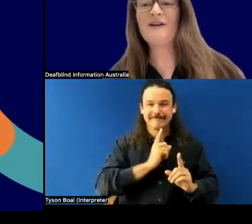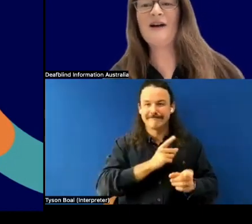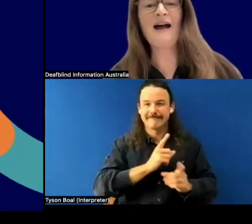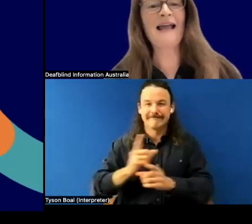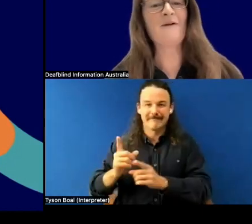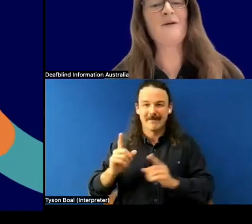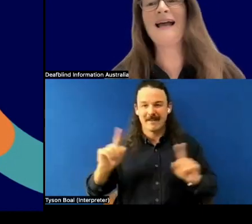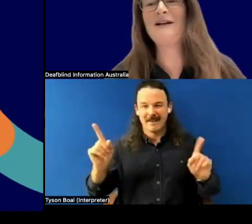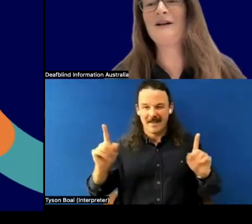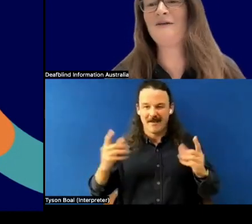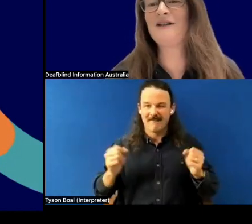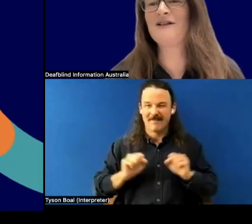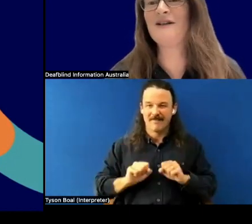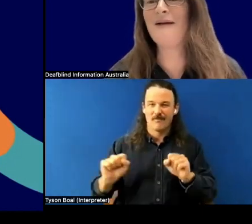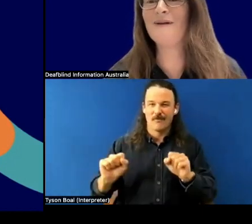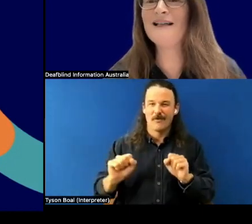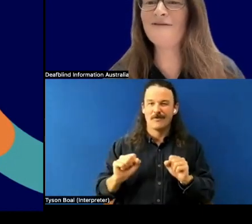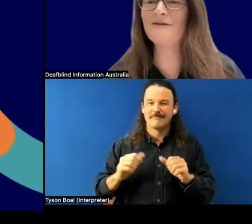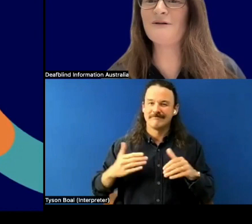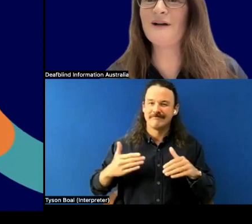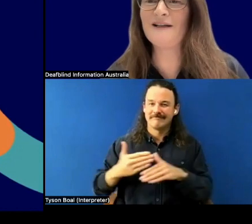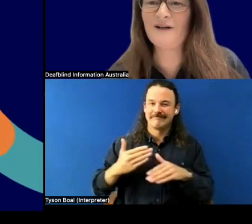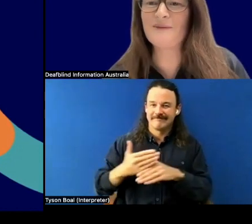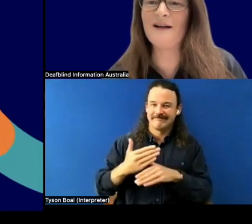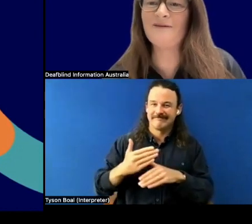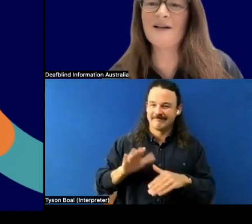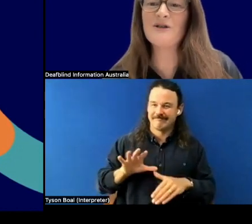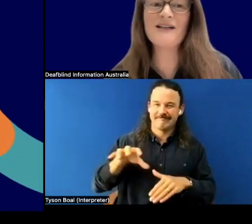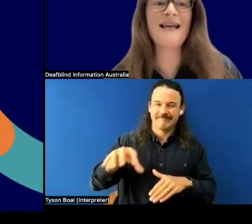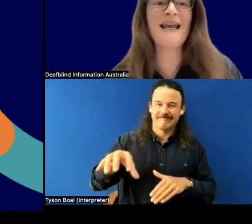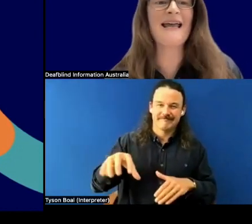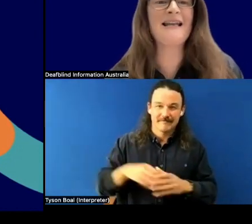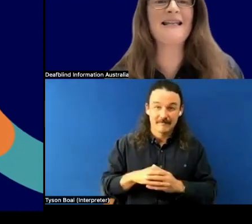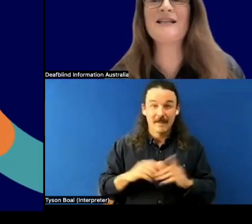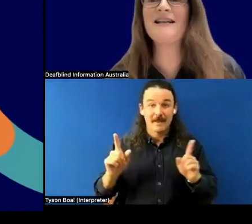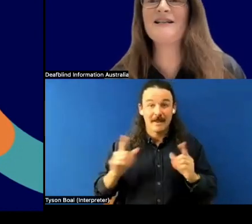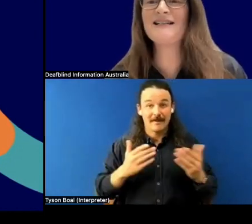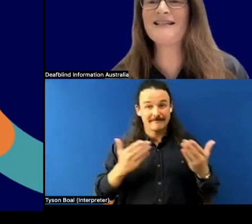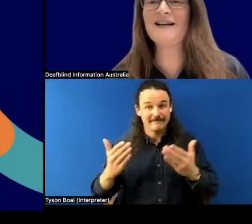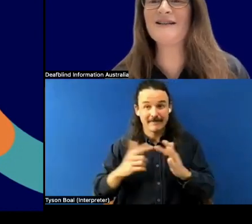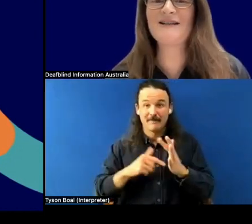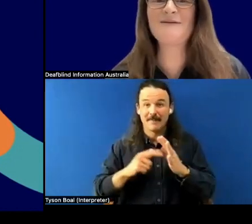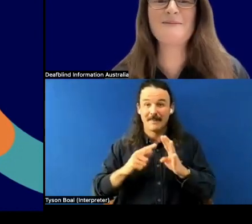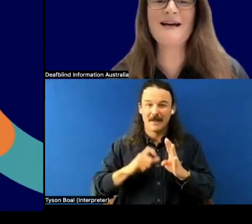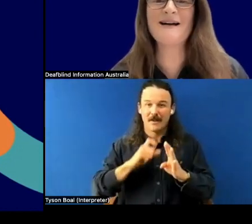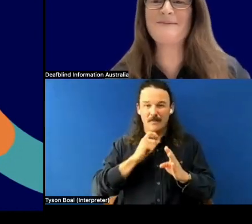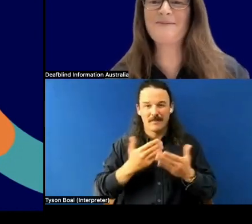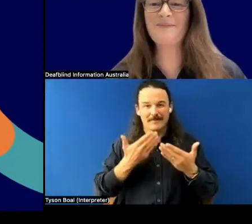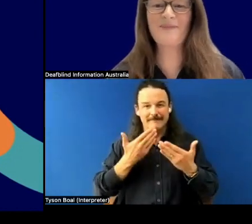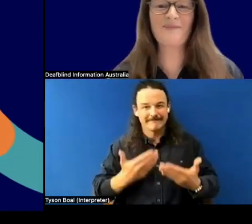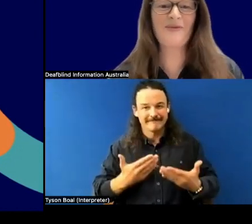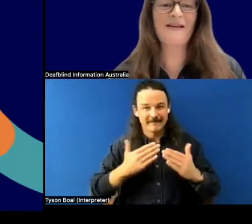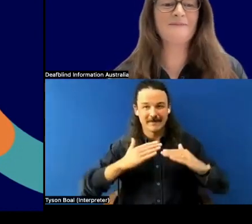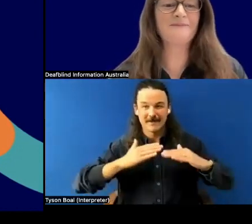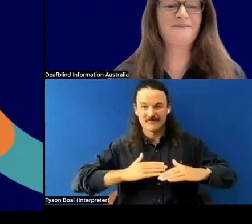So, I will hand over to Emily for acknowledgment of country and then to start the webinar.